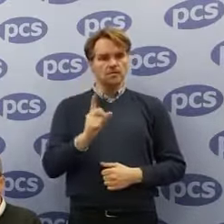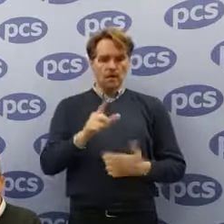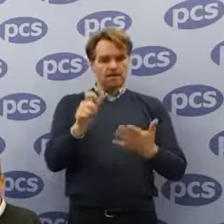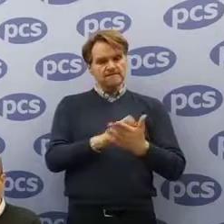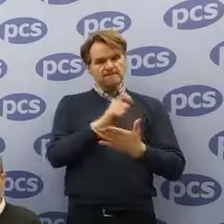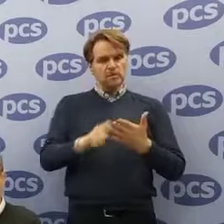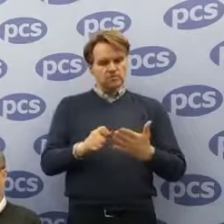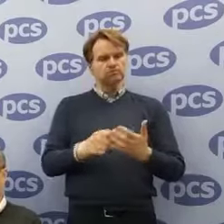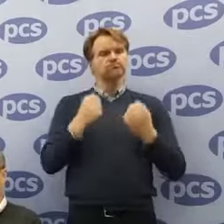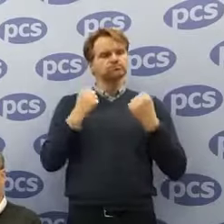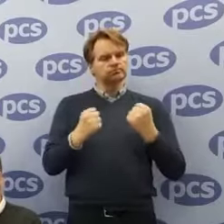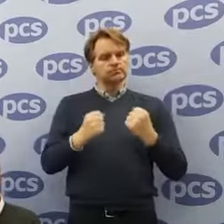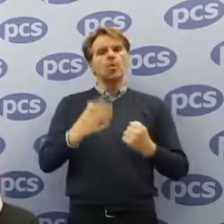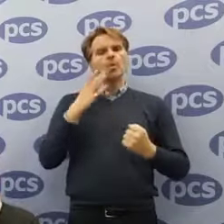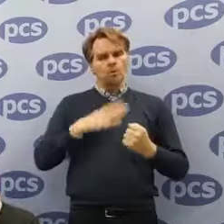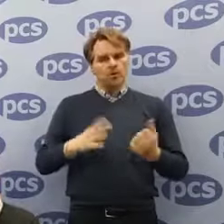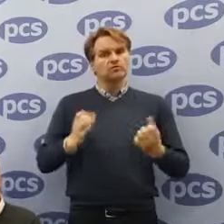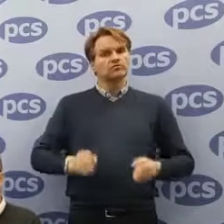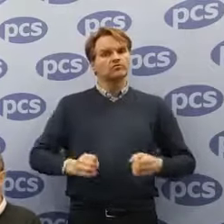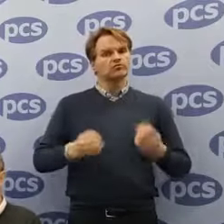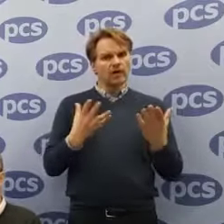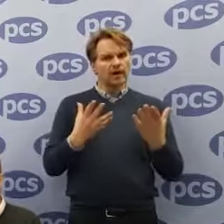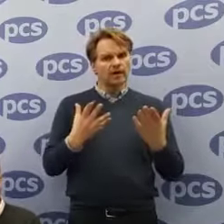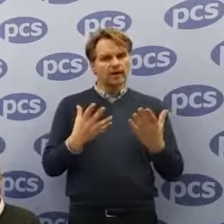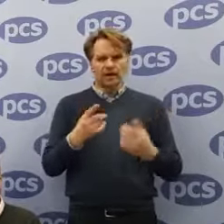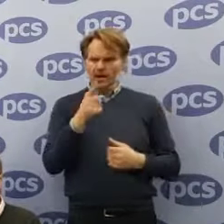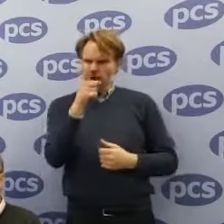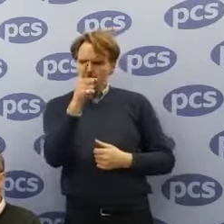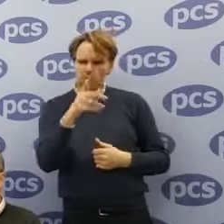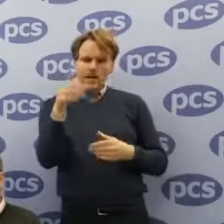never had in PCS, and anyone who's been a PCS member over